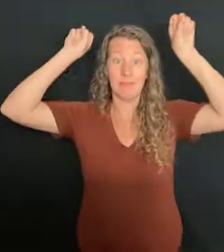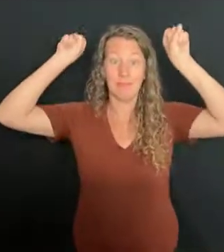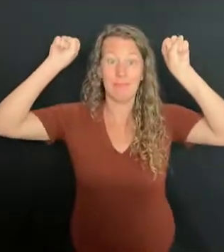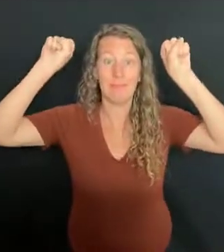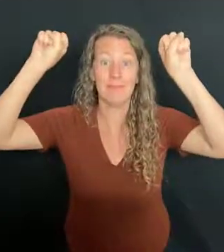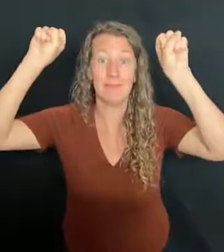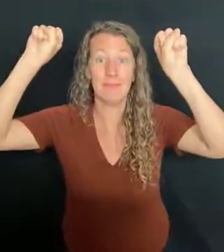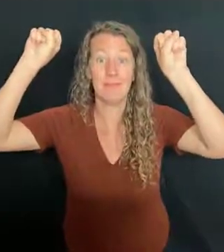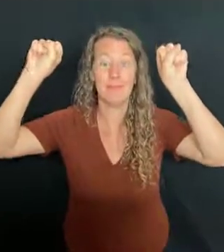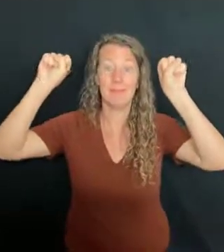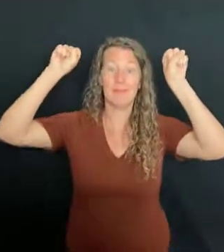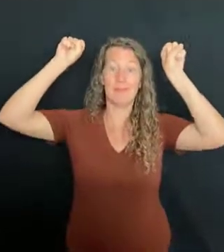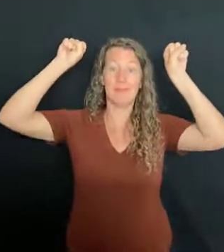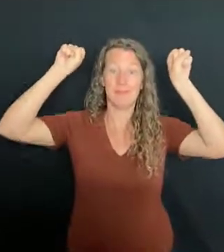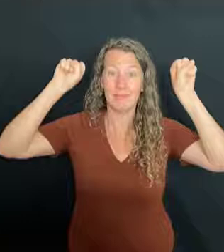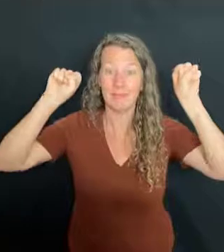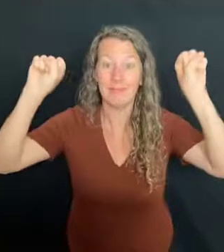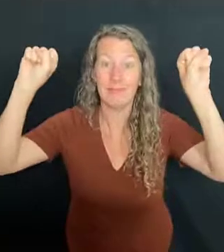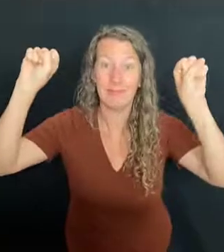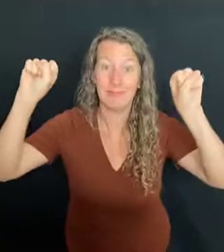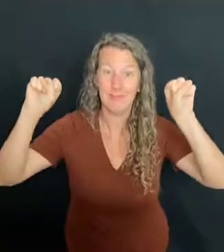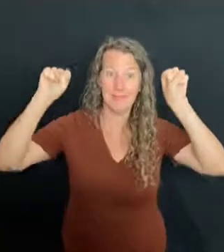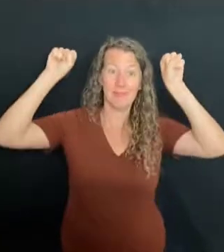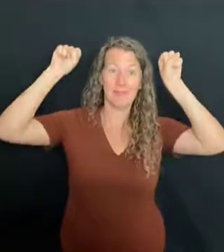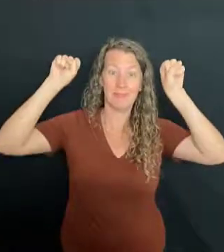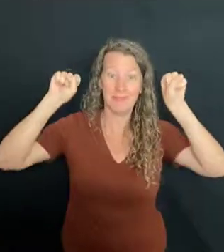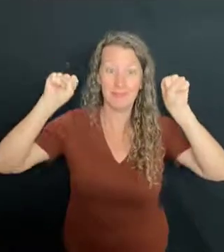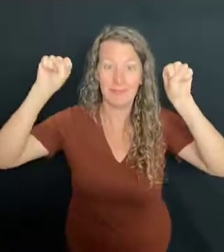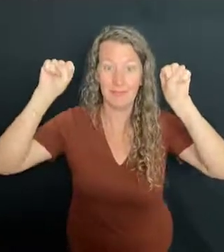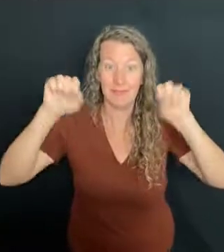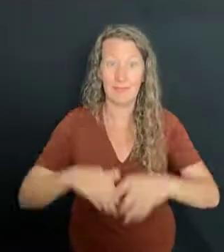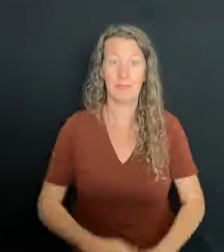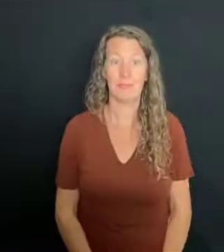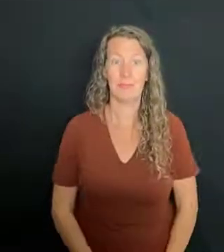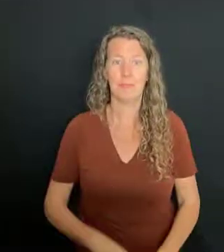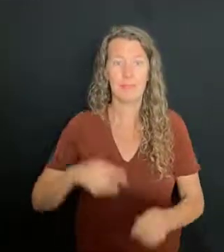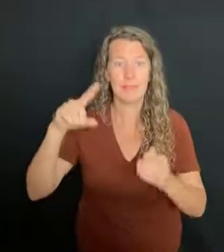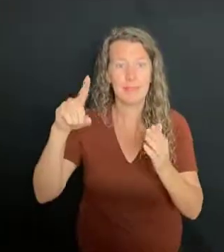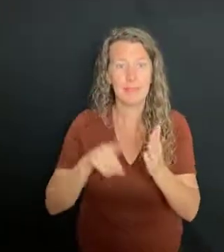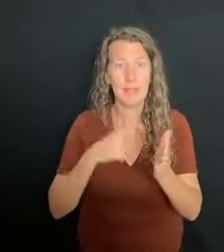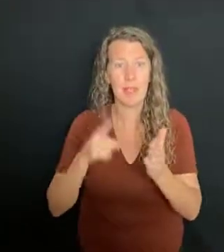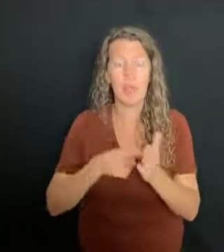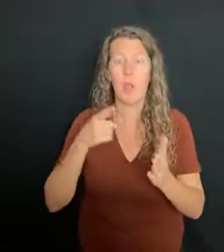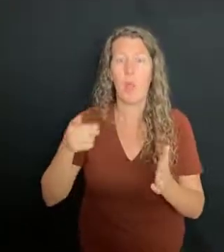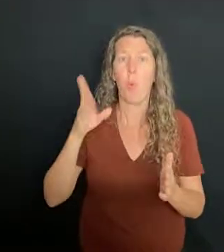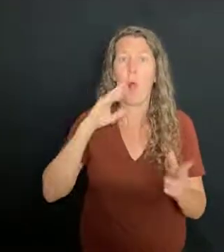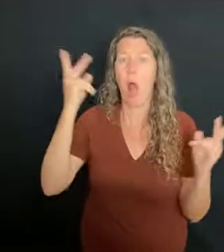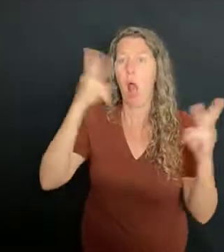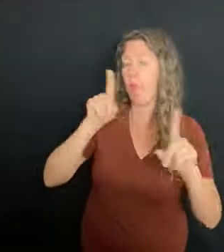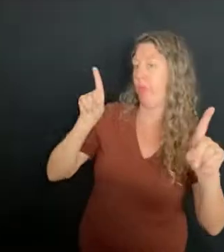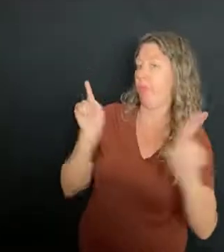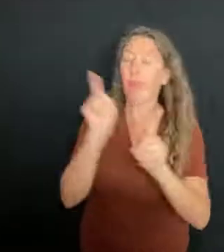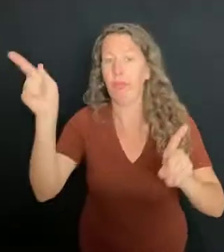up above on horizontal gymnastics bar. [Esther Geiger] Sometimes she would bang into her brother or sister.